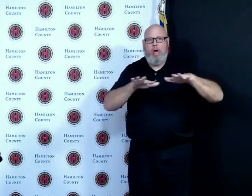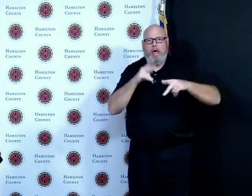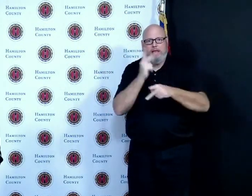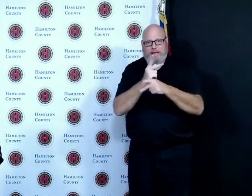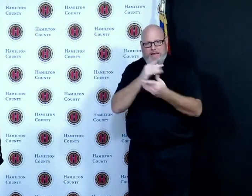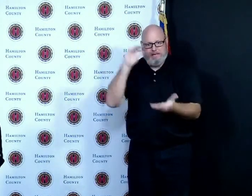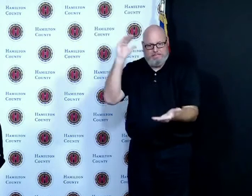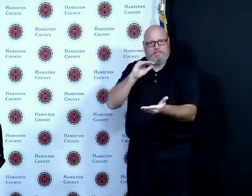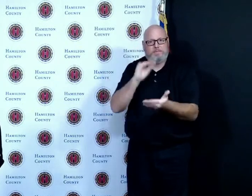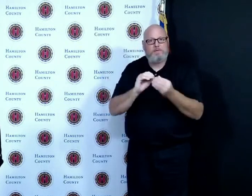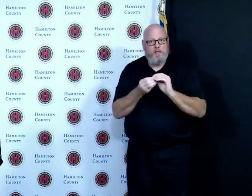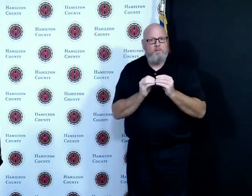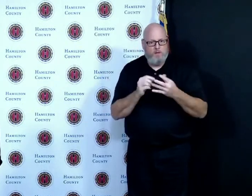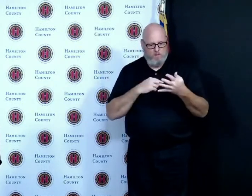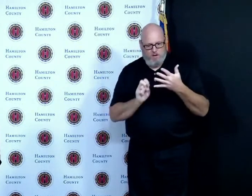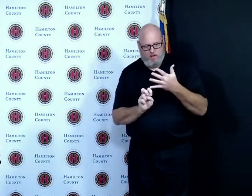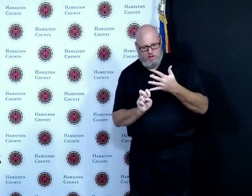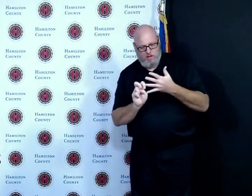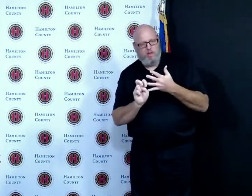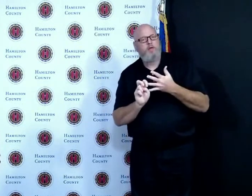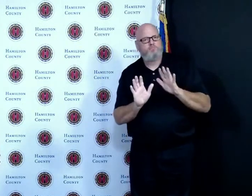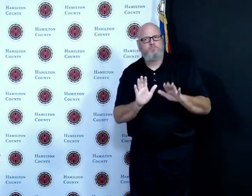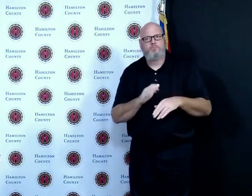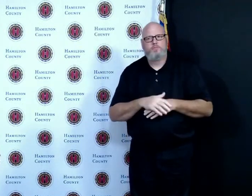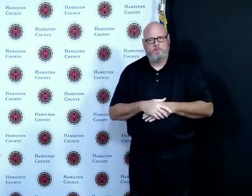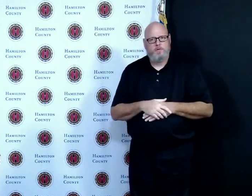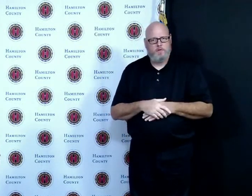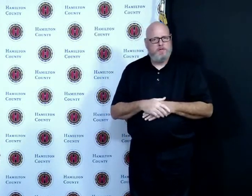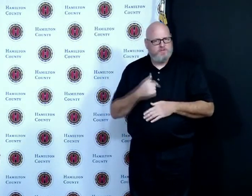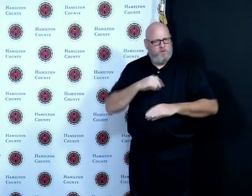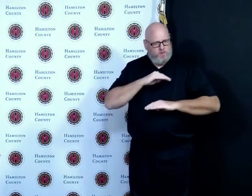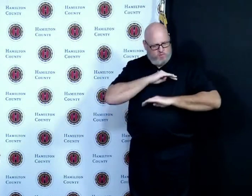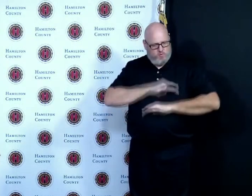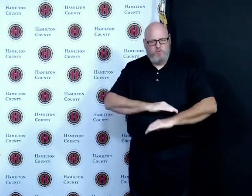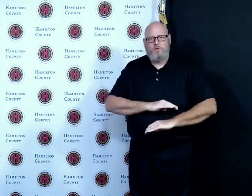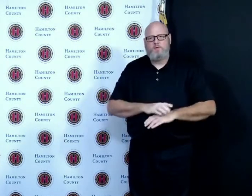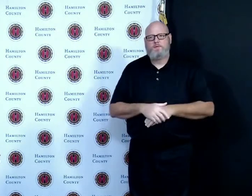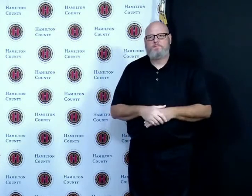nearly half of those individuals that are over 80 have received vaccine and while that's not quite